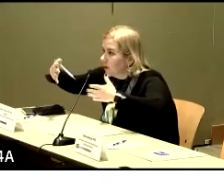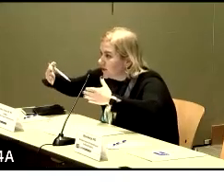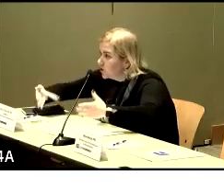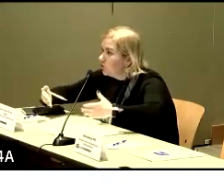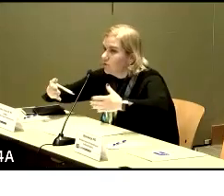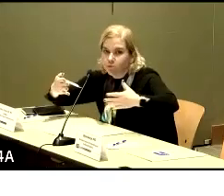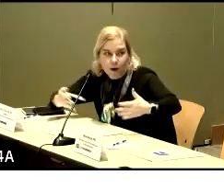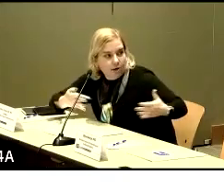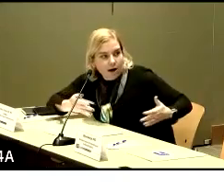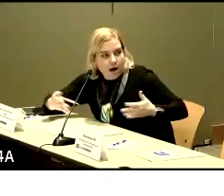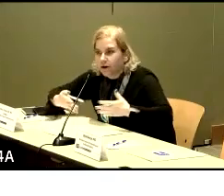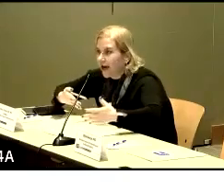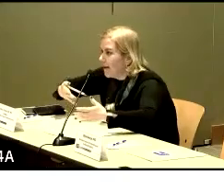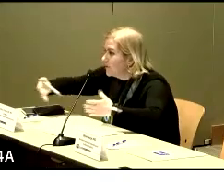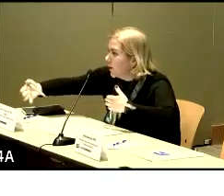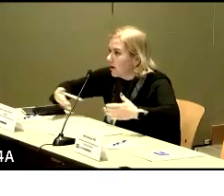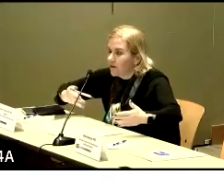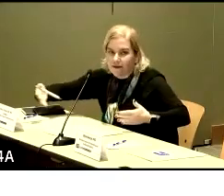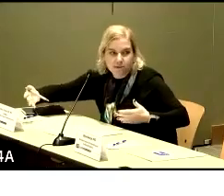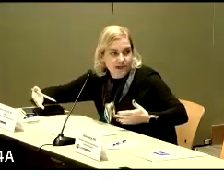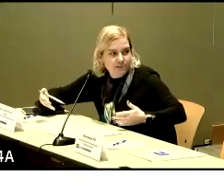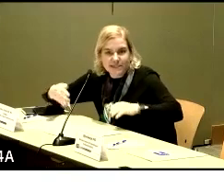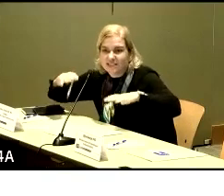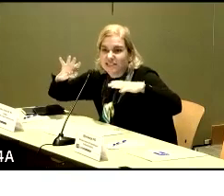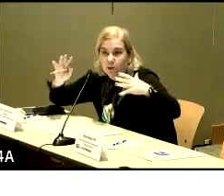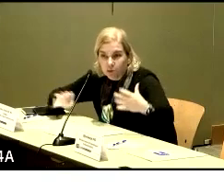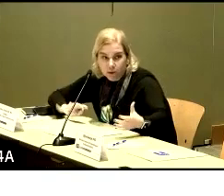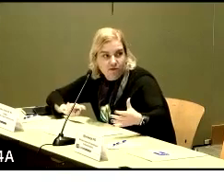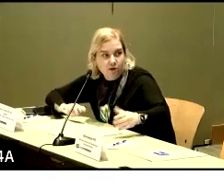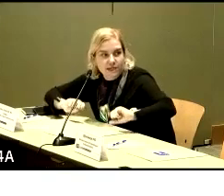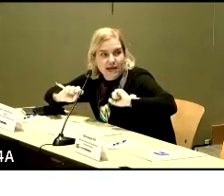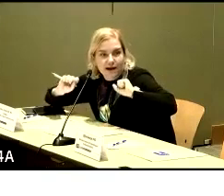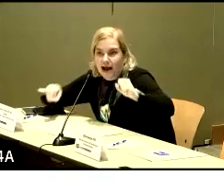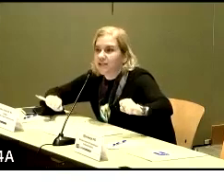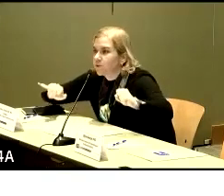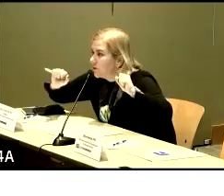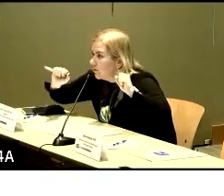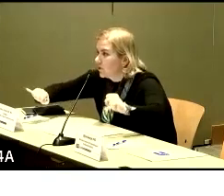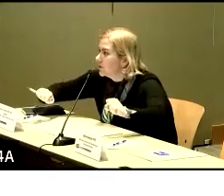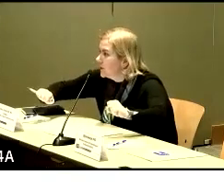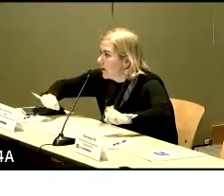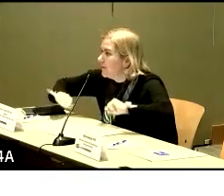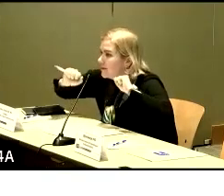We're going to choose where are our gaps, where are we having the biggest spaces?" They said, "We're going to really focus on hospital emergency departments